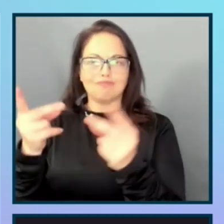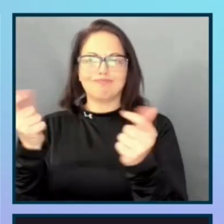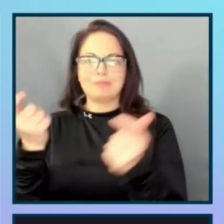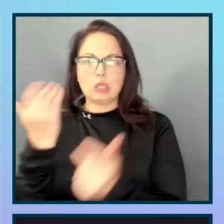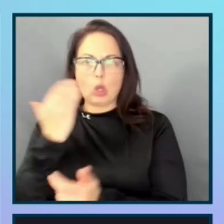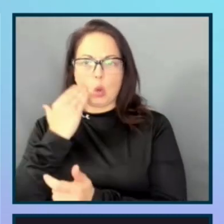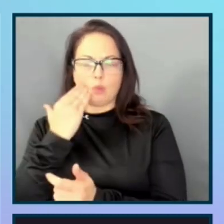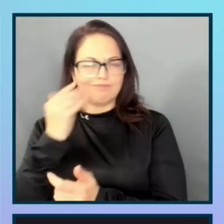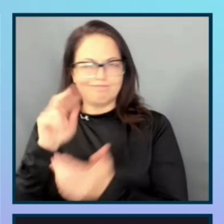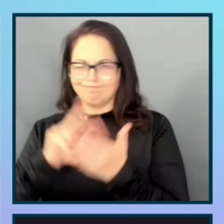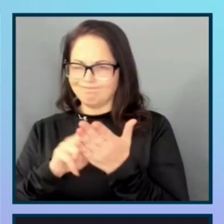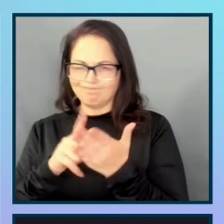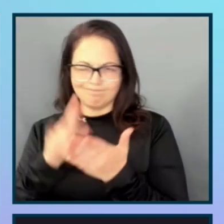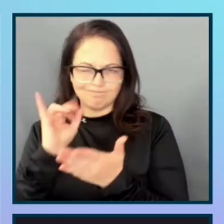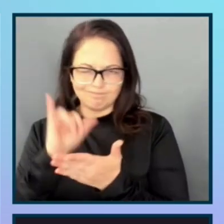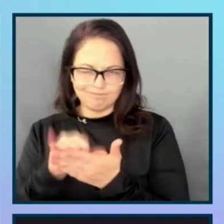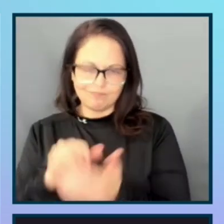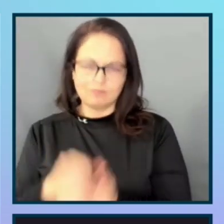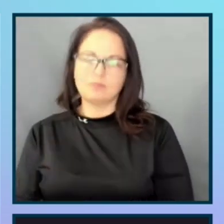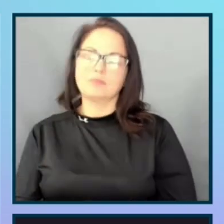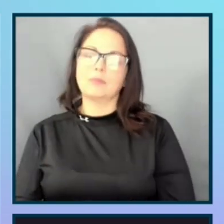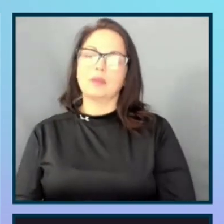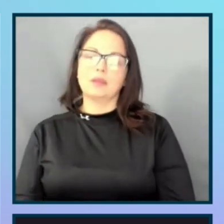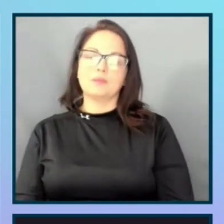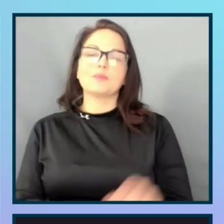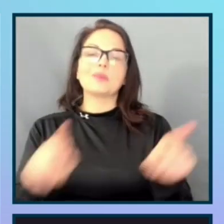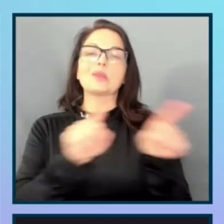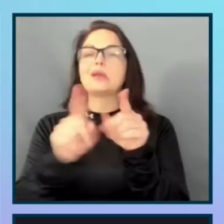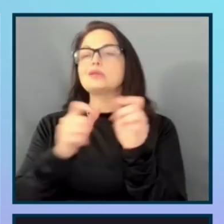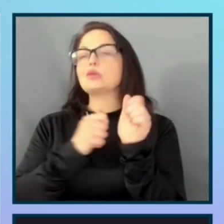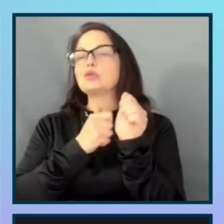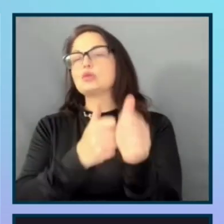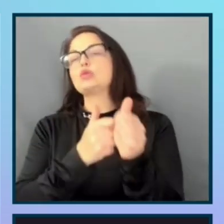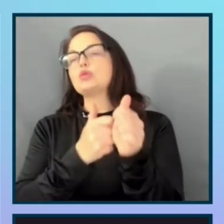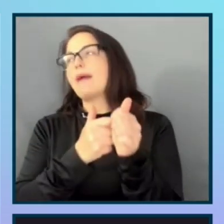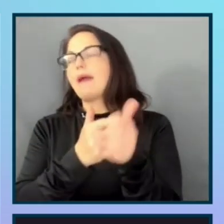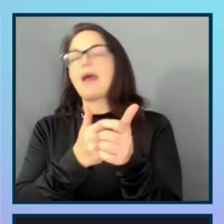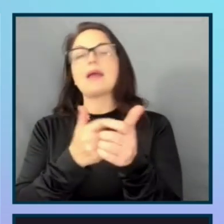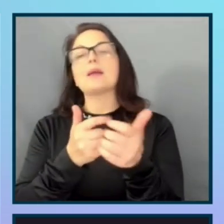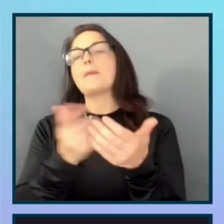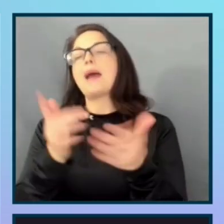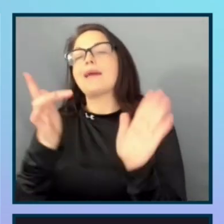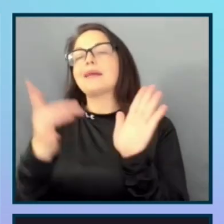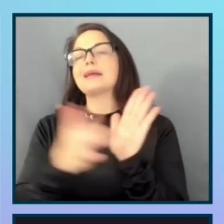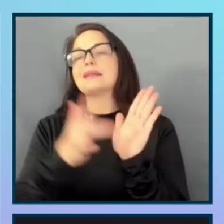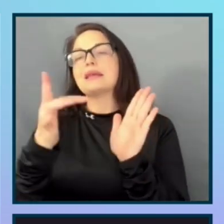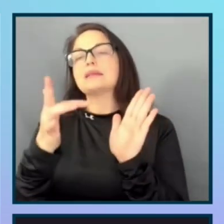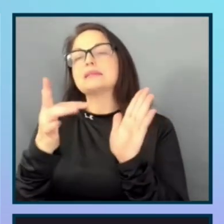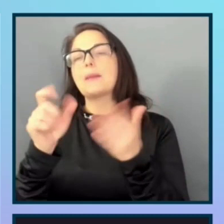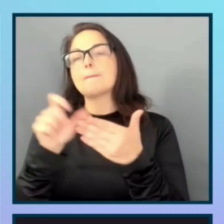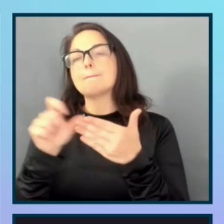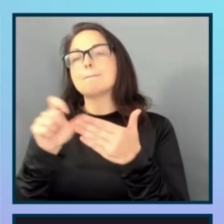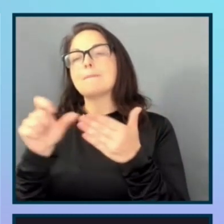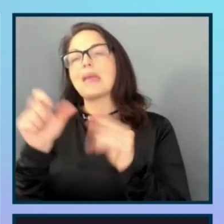They also track by traditional means and methods clicks, page views, et cetera. But if that product which you've built,